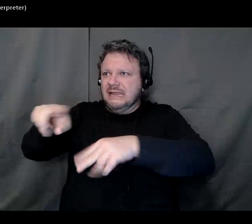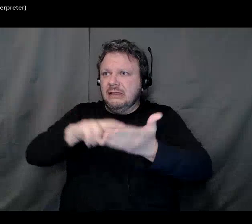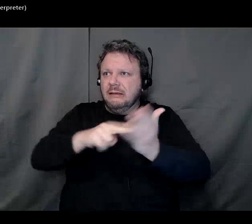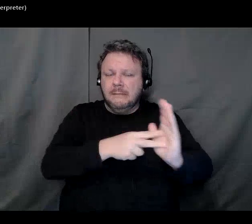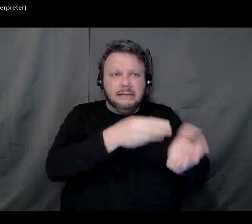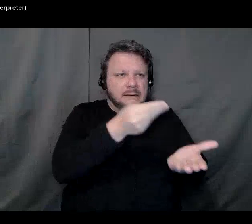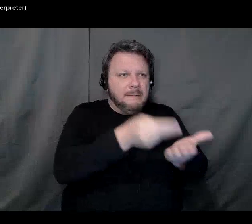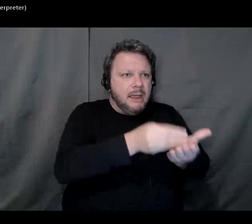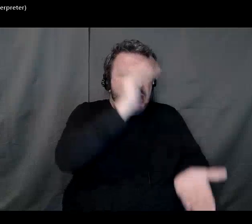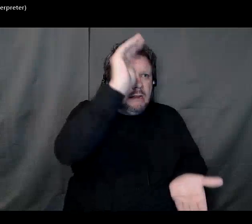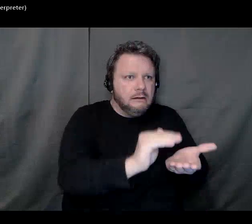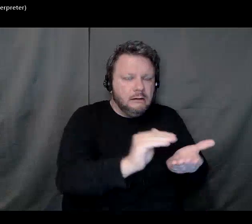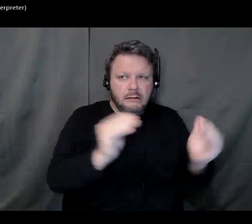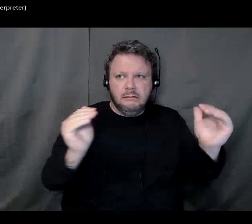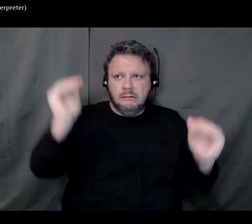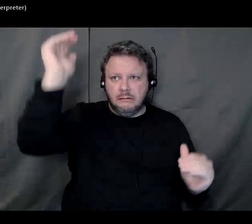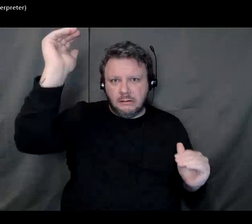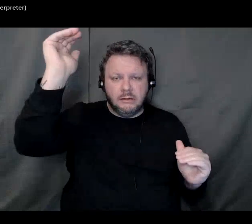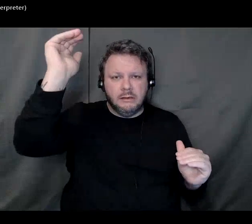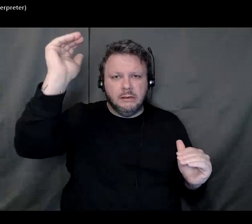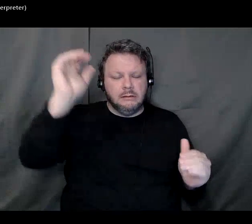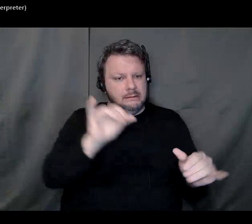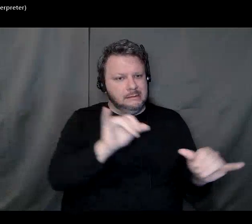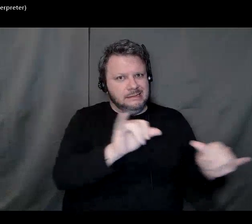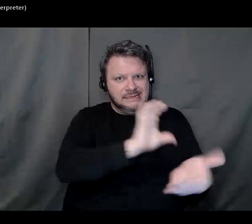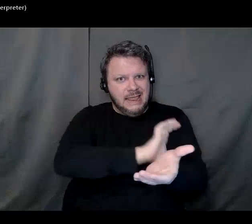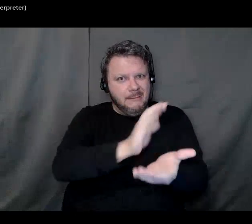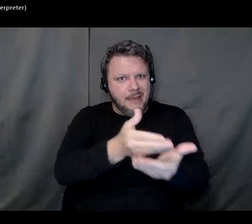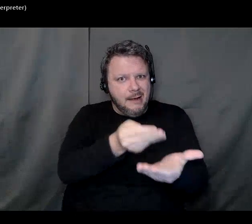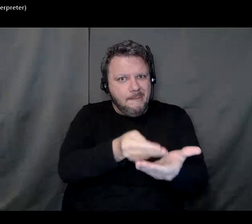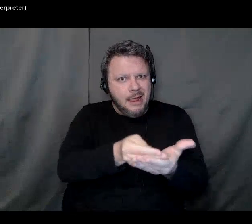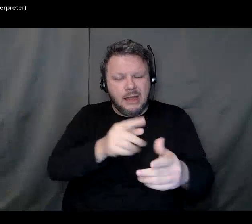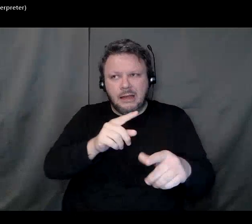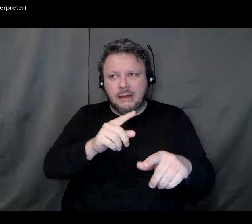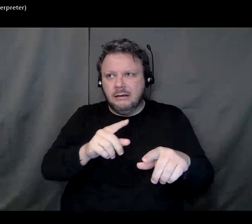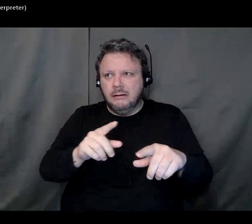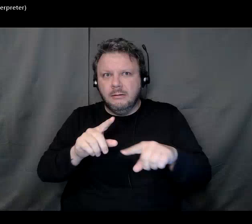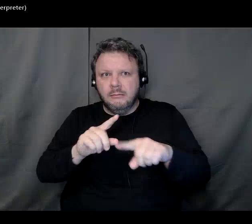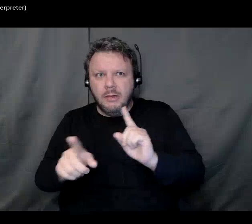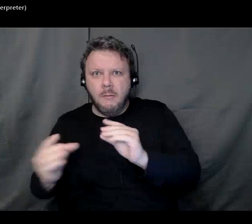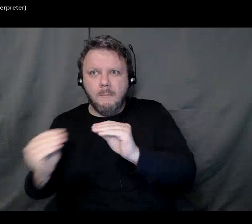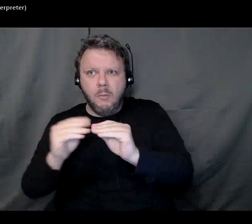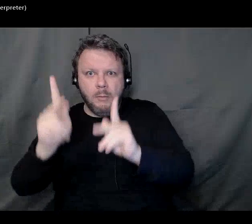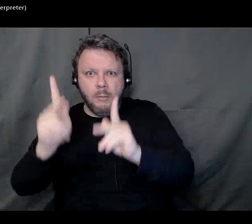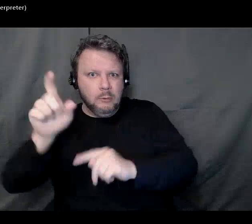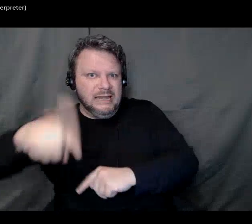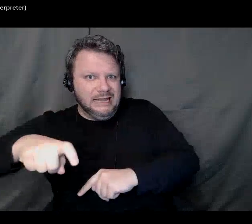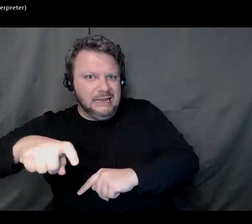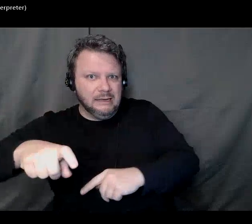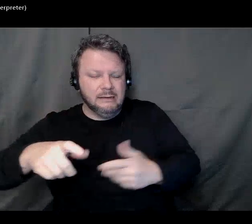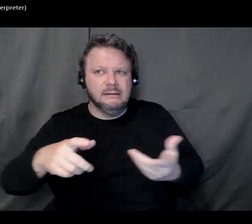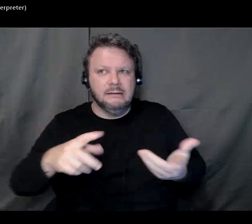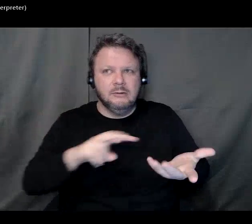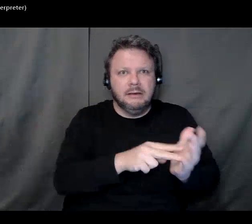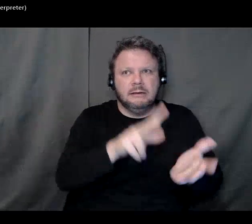Decrease in funding. You have the same pot of dollars, but more people that need that. Fewer dollars are available to each person that needs them,